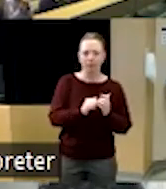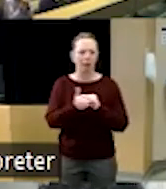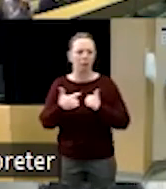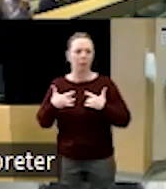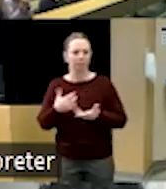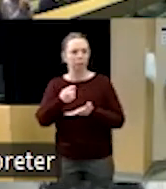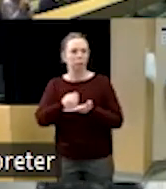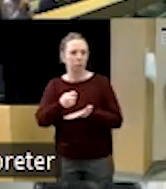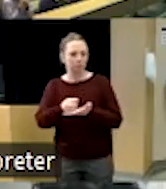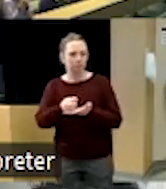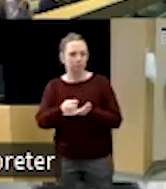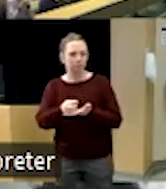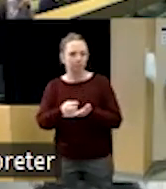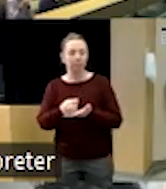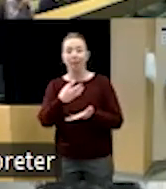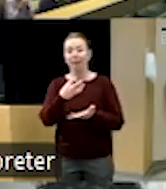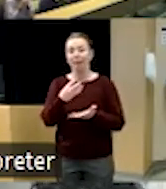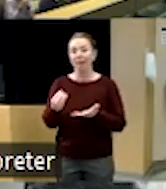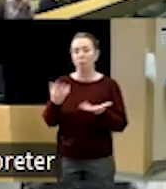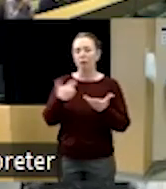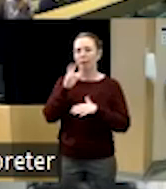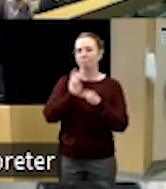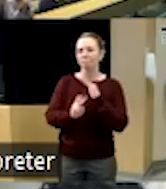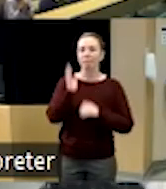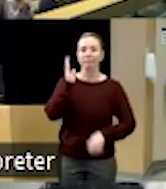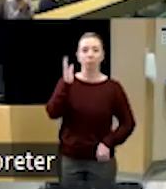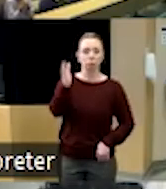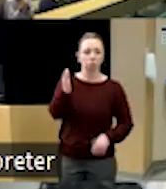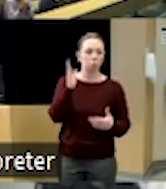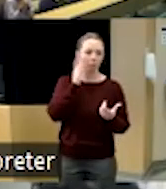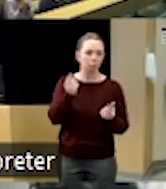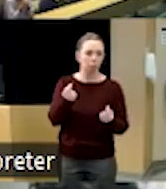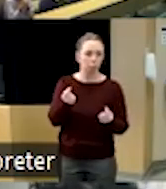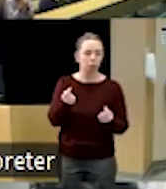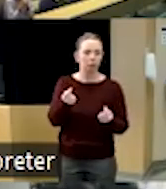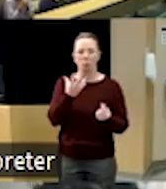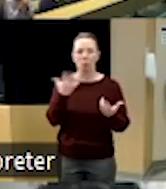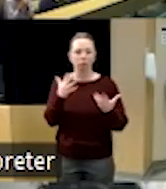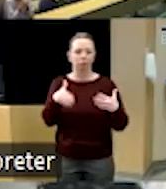um and what I think the Futures is and where the challenges are so to keep us busy